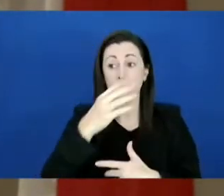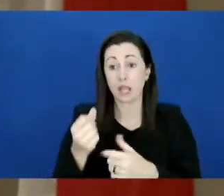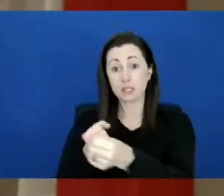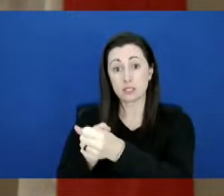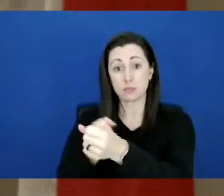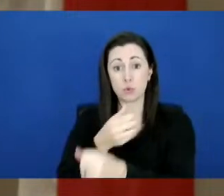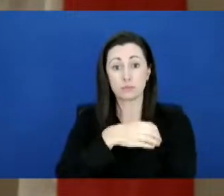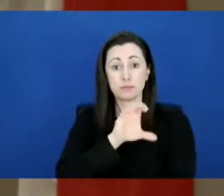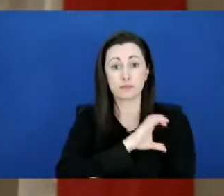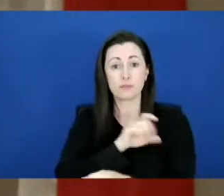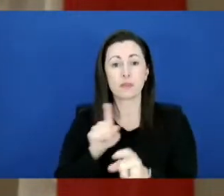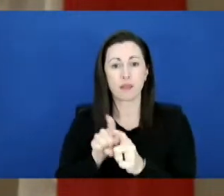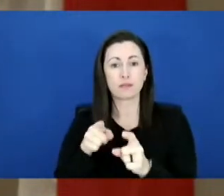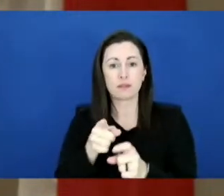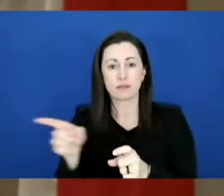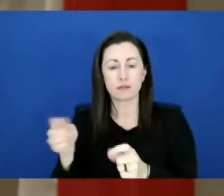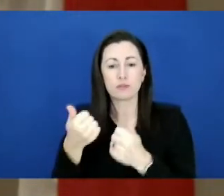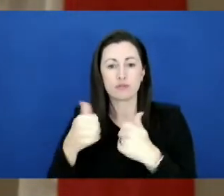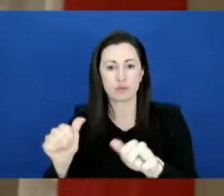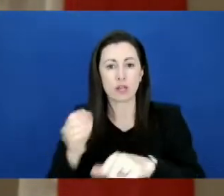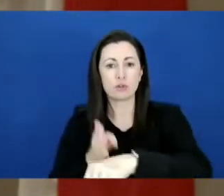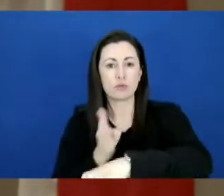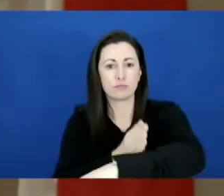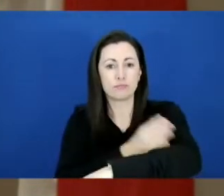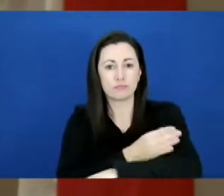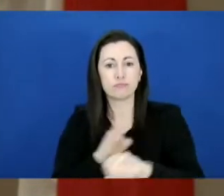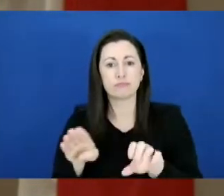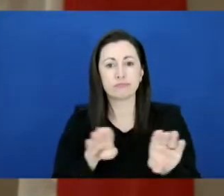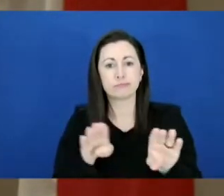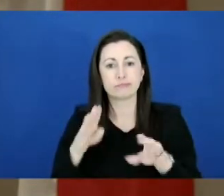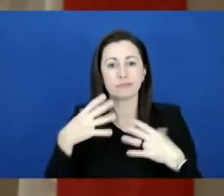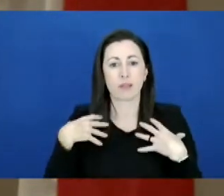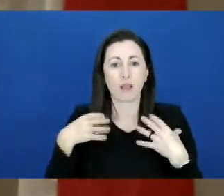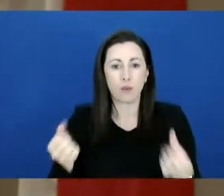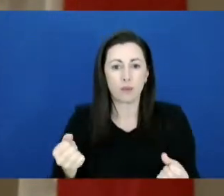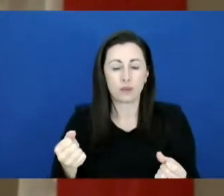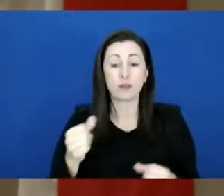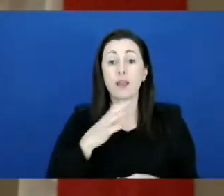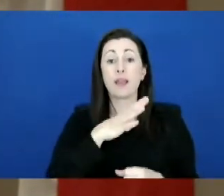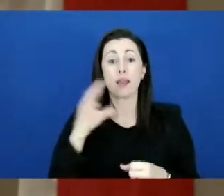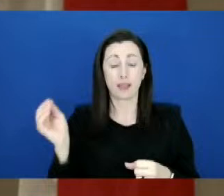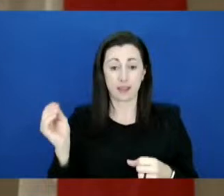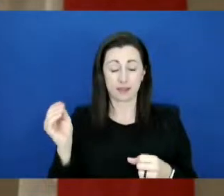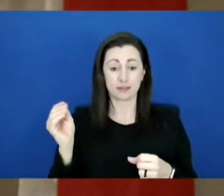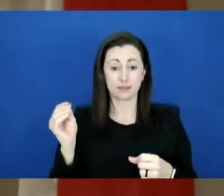MENTAL WELLNESS, AND MENTAL